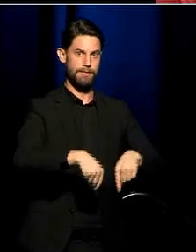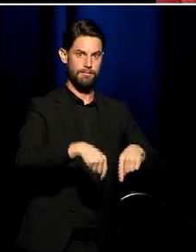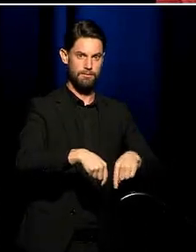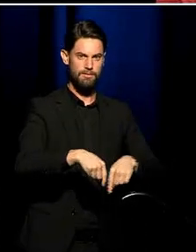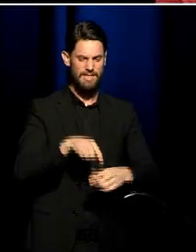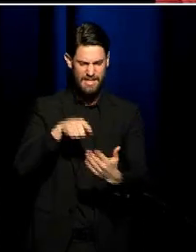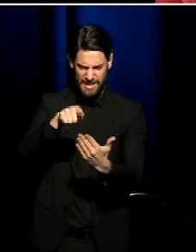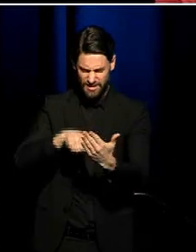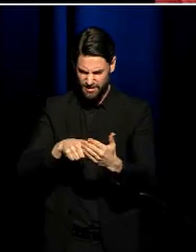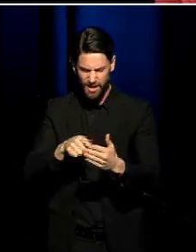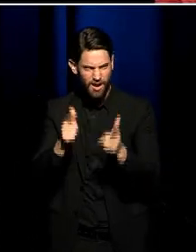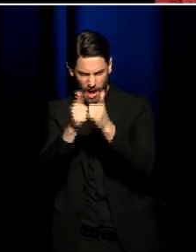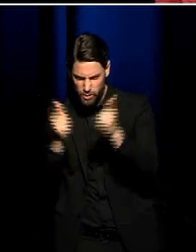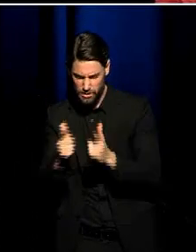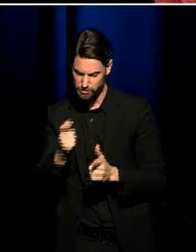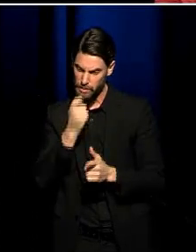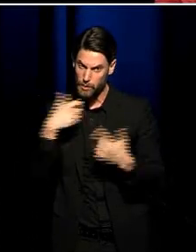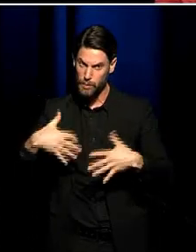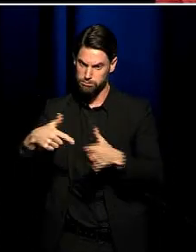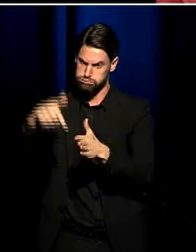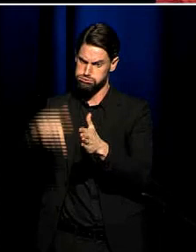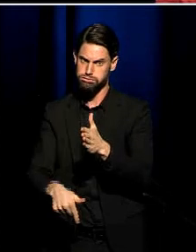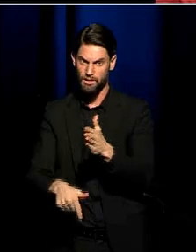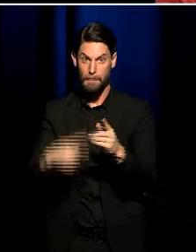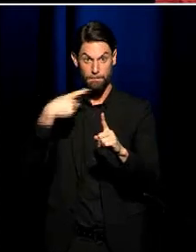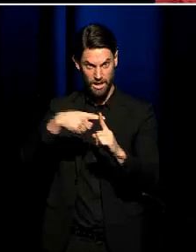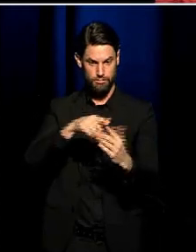document is quite long, the Letters Patent set out the tasks that this Royal